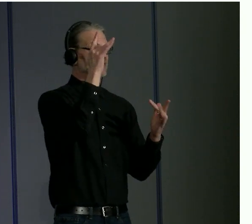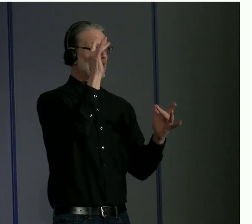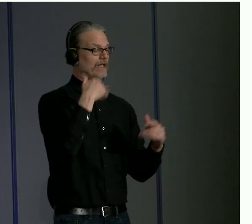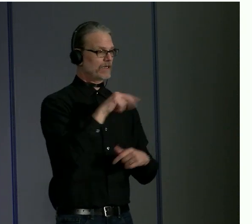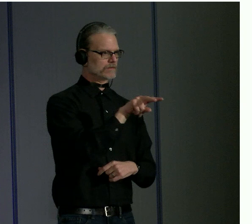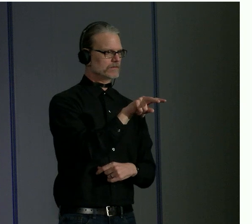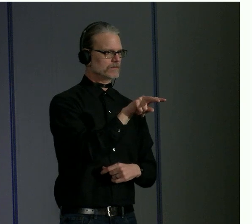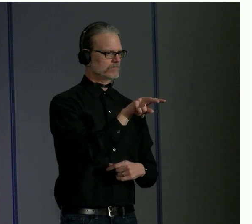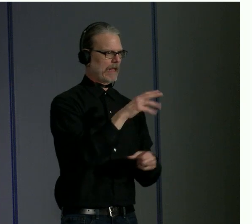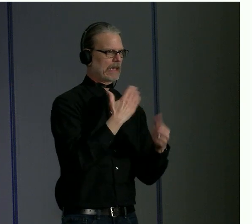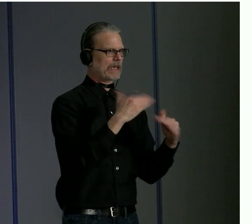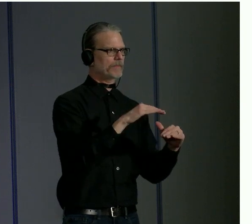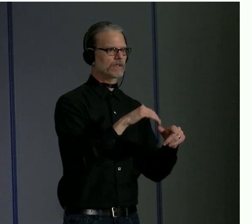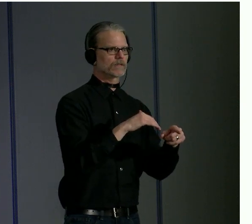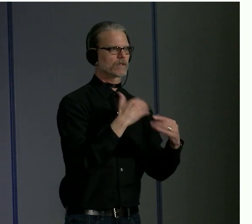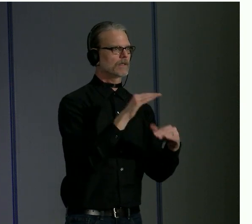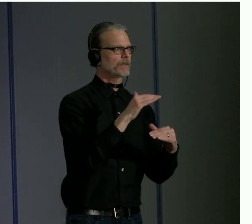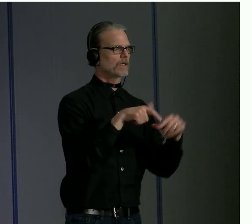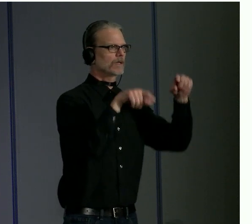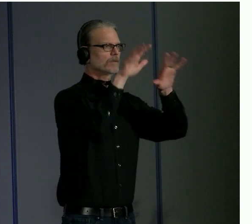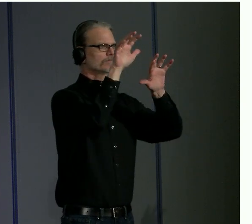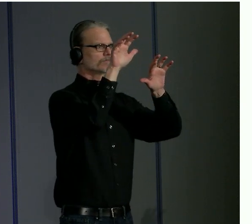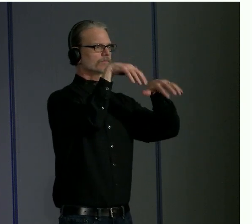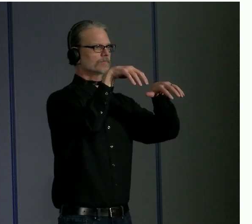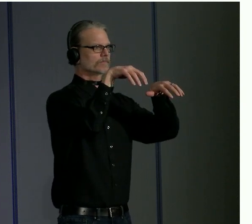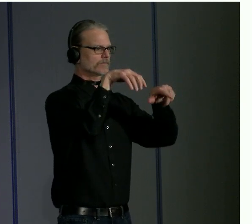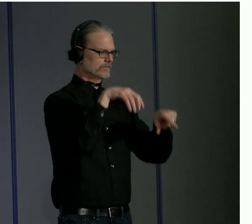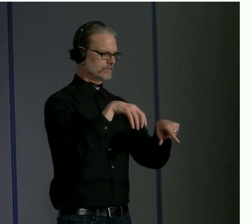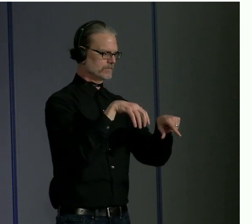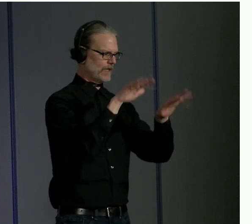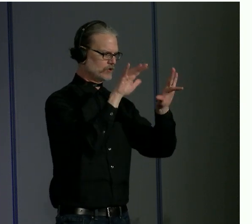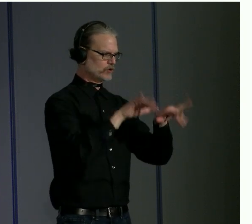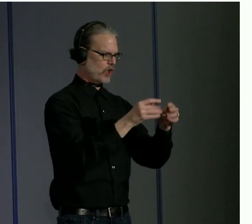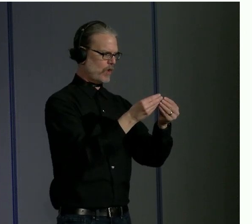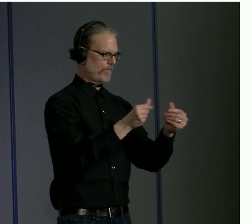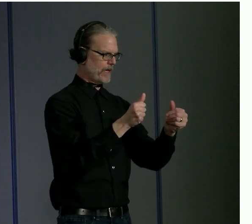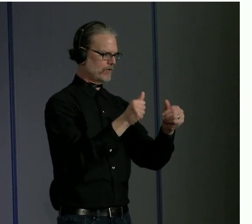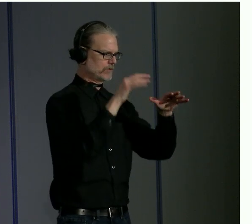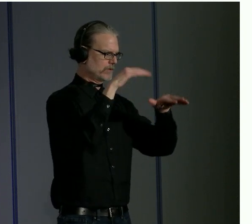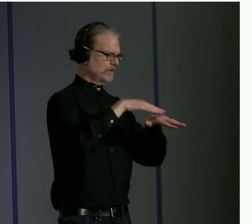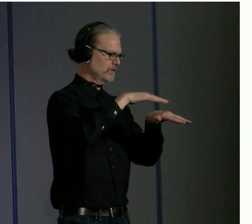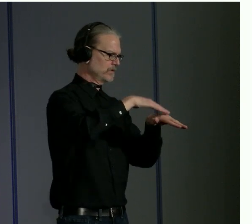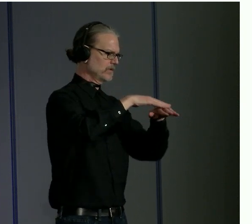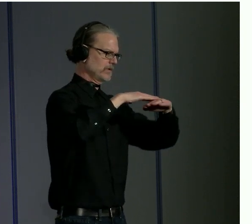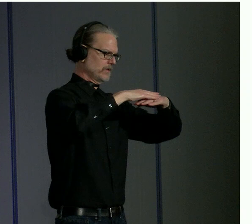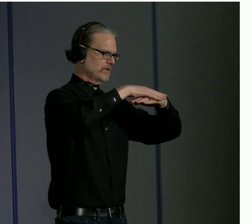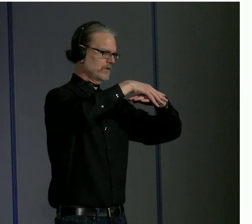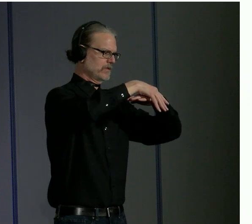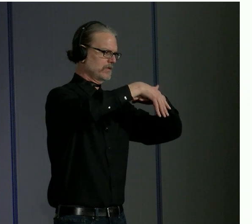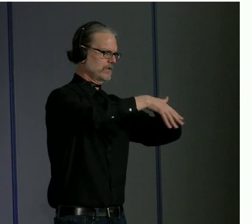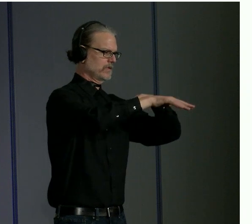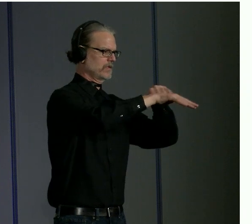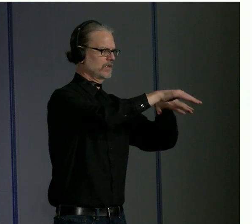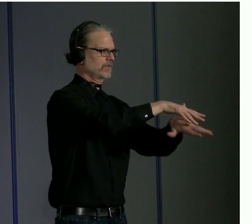a precipitation falls into the snow melt, and surface flow and out into the ocean, right?